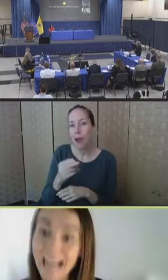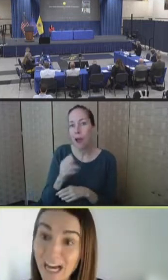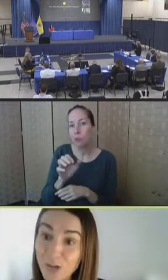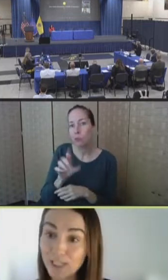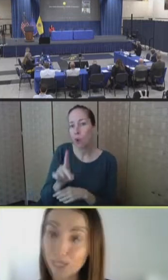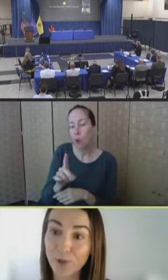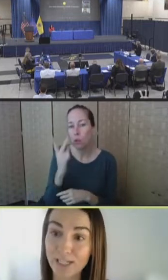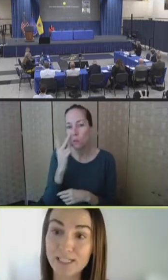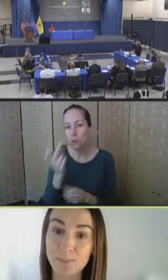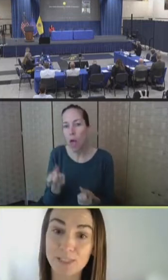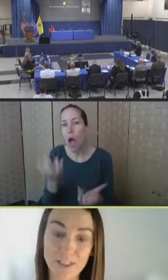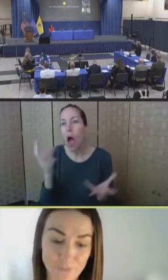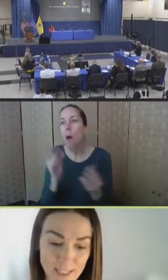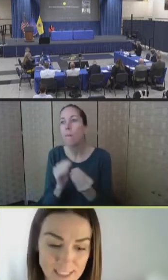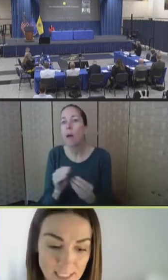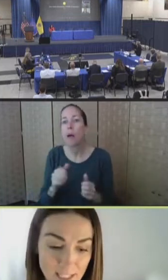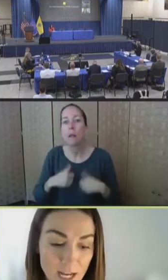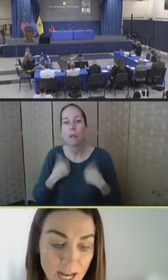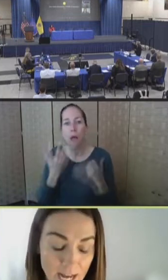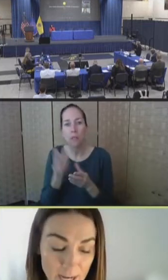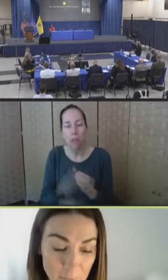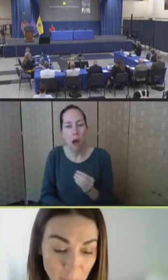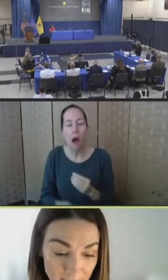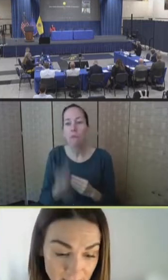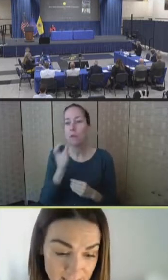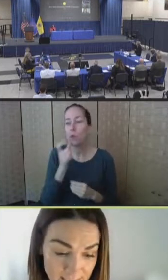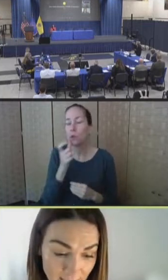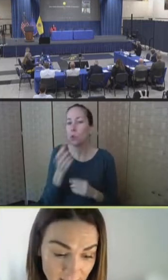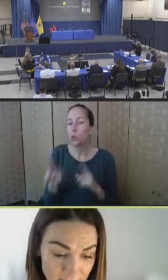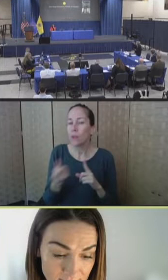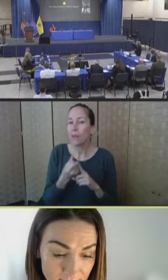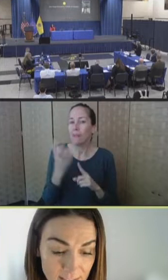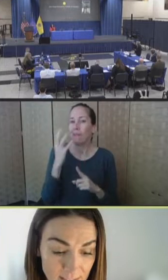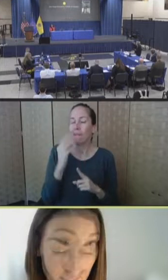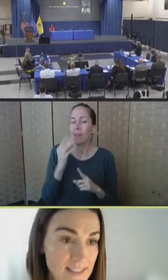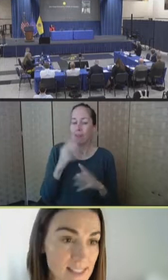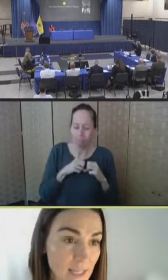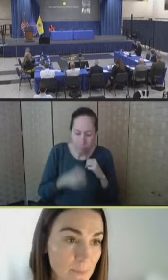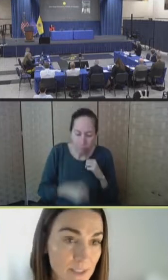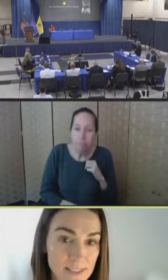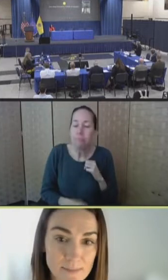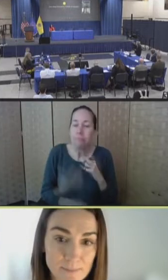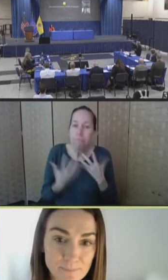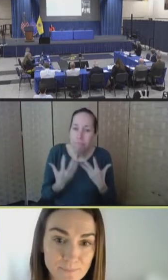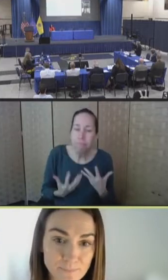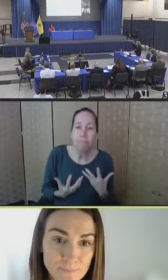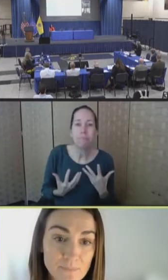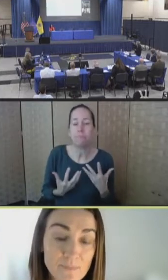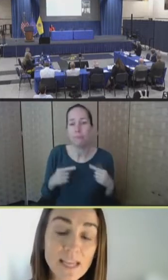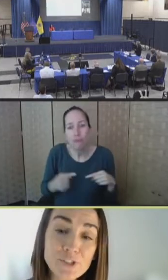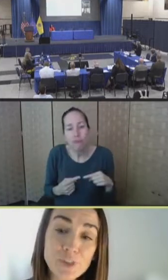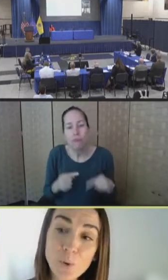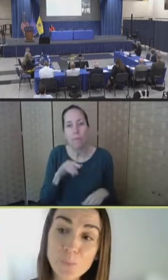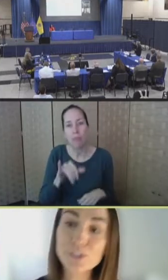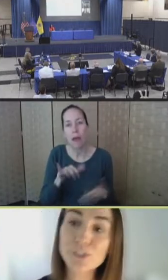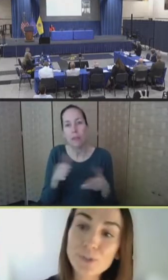how many were intimately affected by these deaths. Next slide, please. And so, what we do